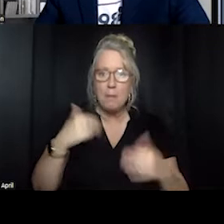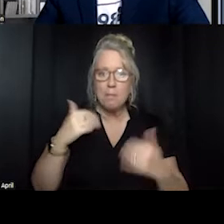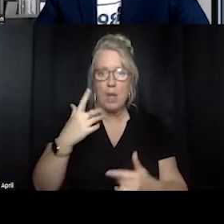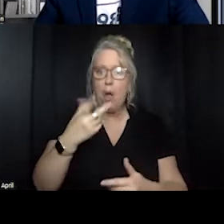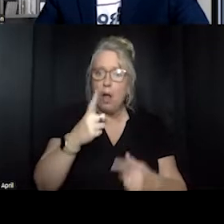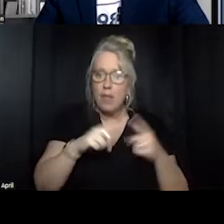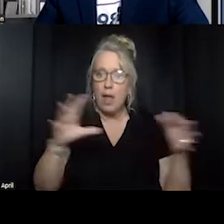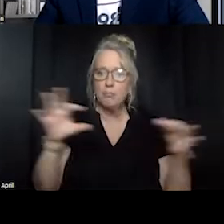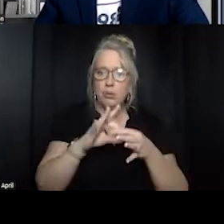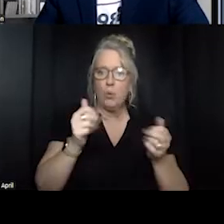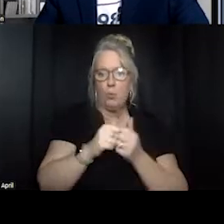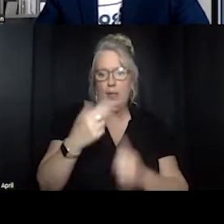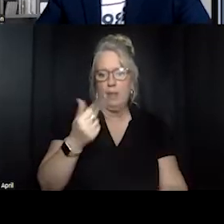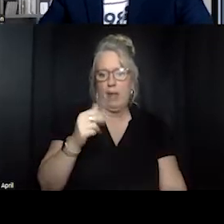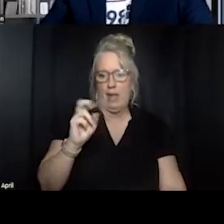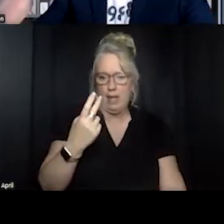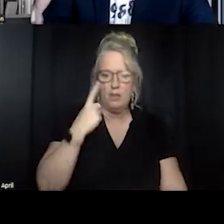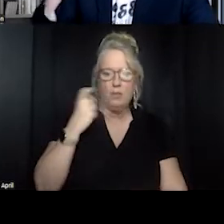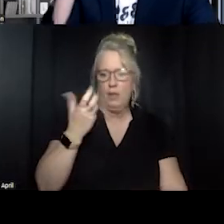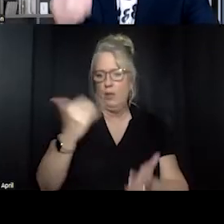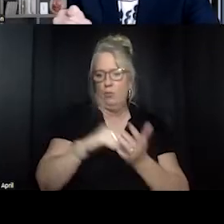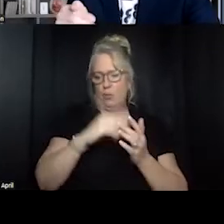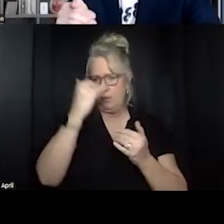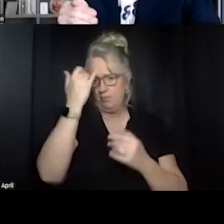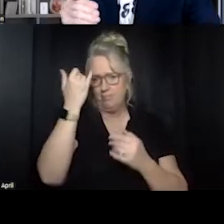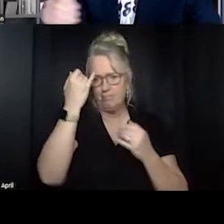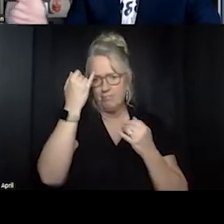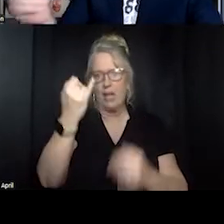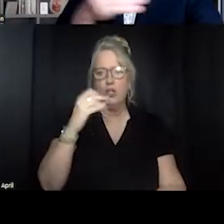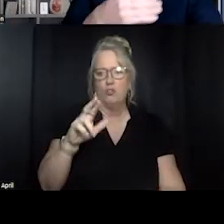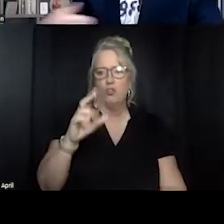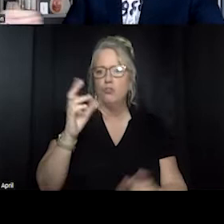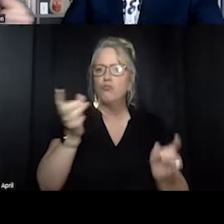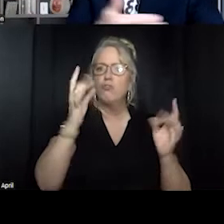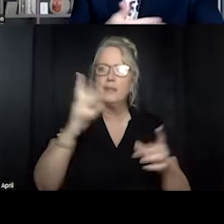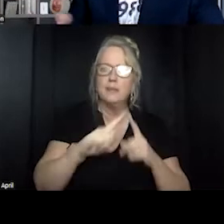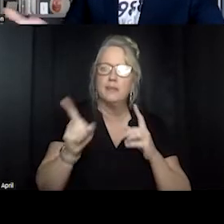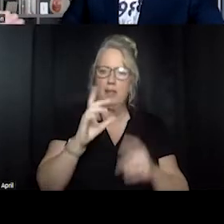HANNAH TO REIMAGINING CRISIS THAT AGAIN THE CONCEPT OF THE CRISIS JAM RIGHT NOW,